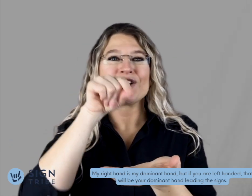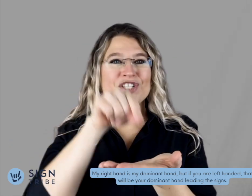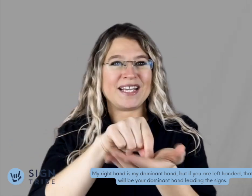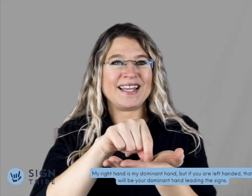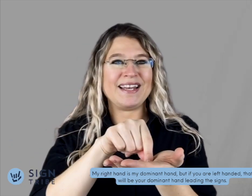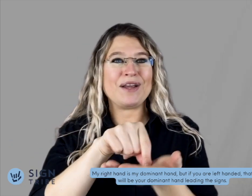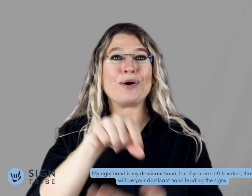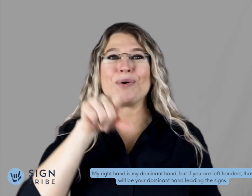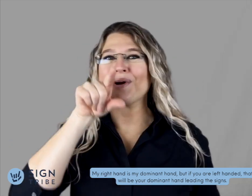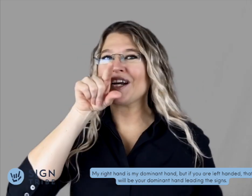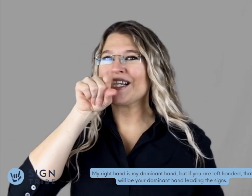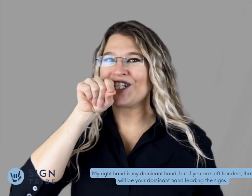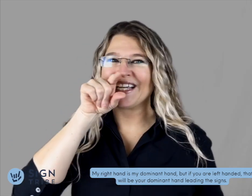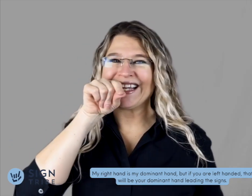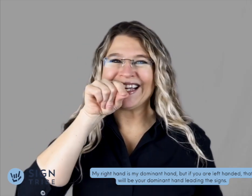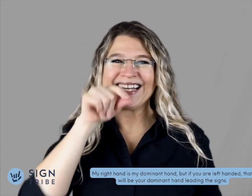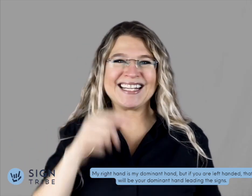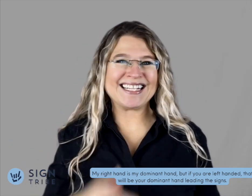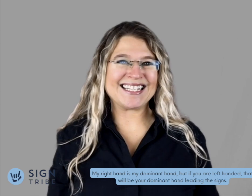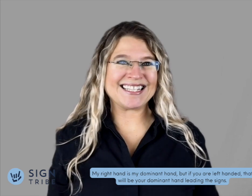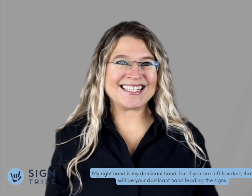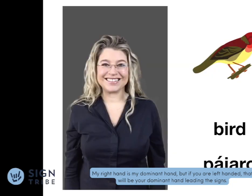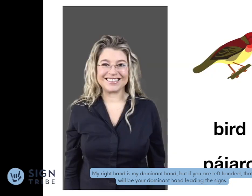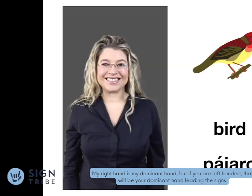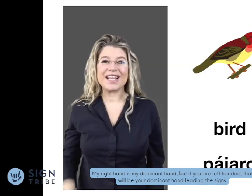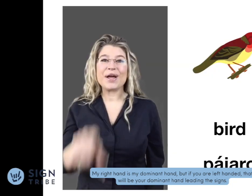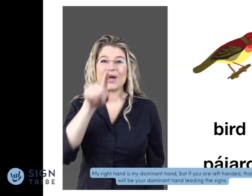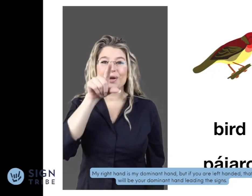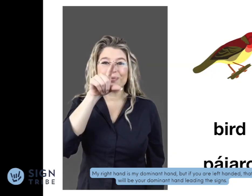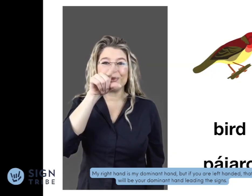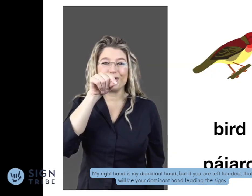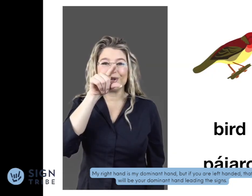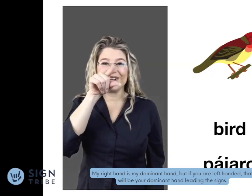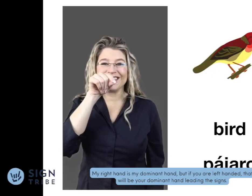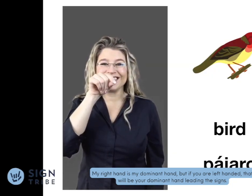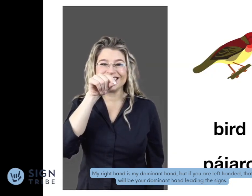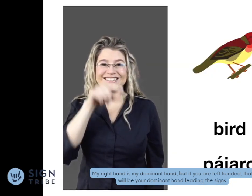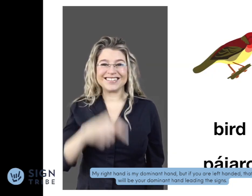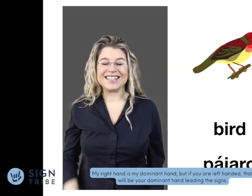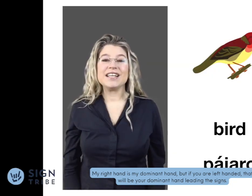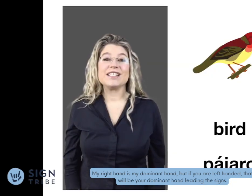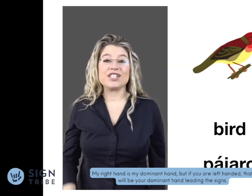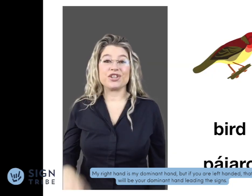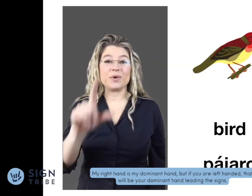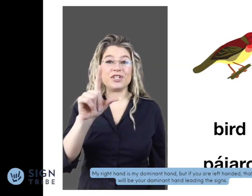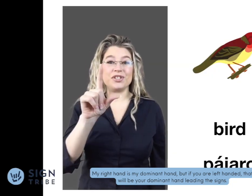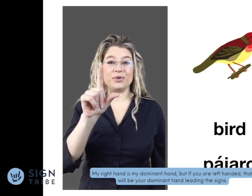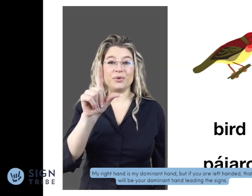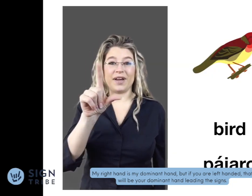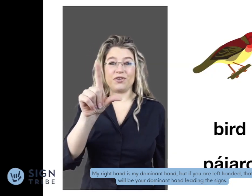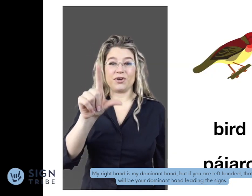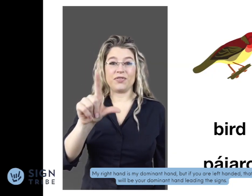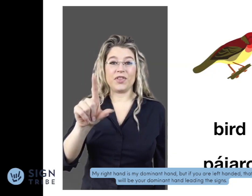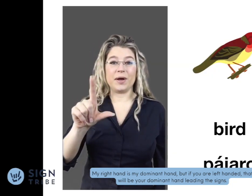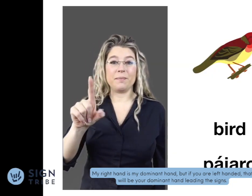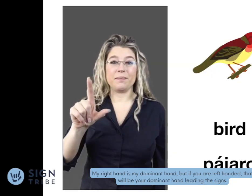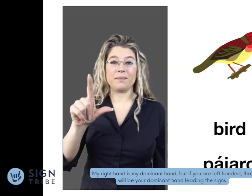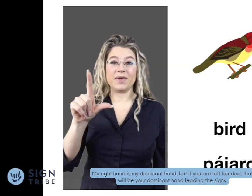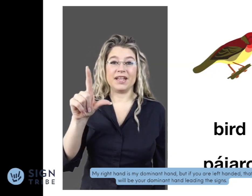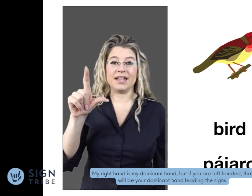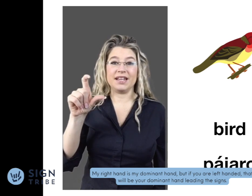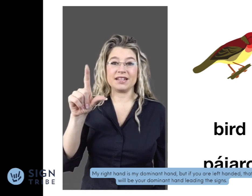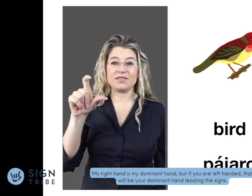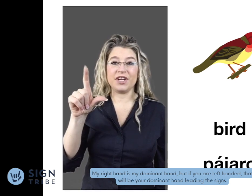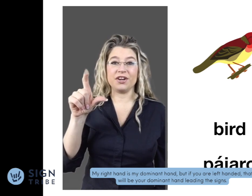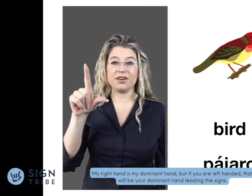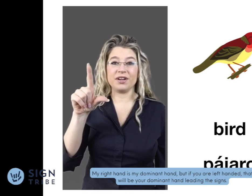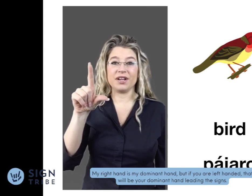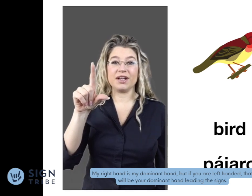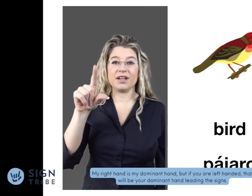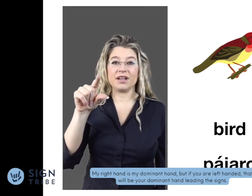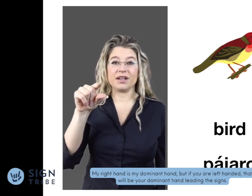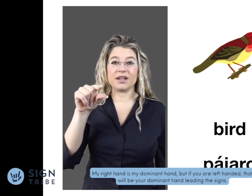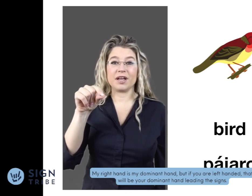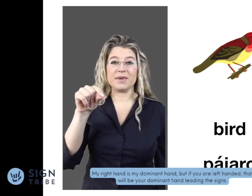Chicken or chicken? Bird. So you're going to have your thumb and index finger coming